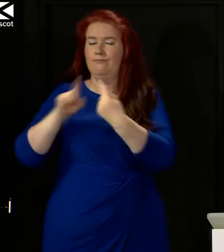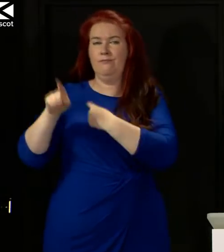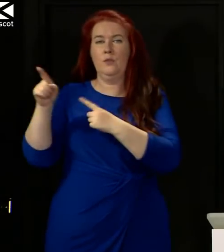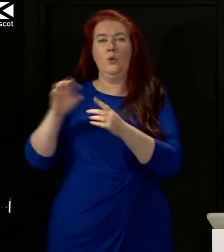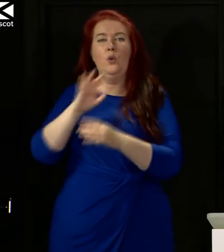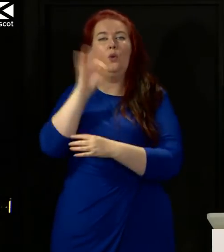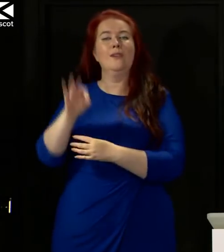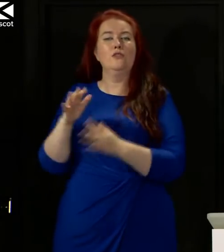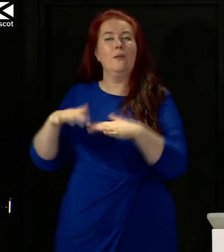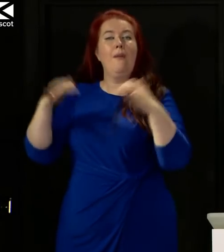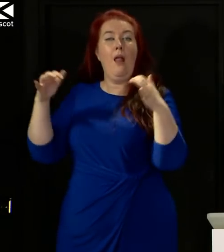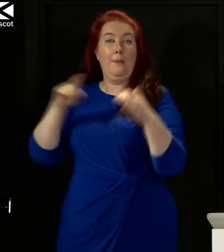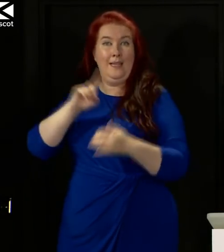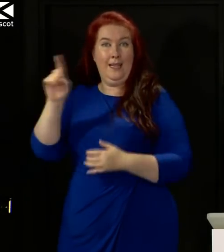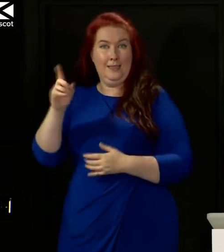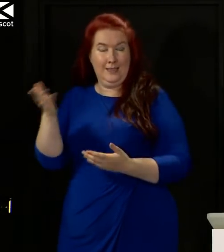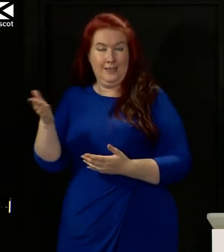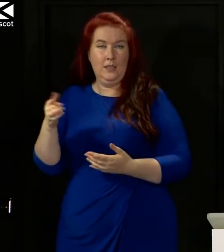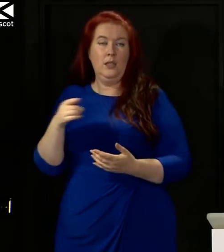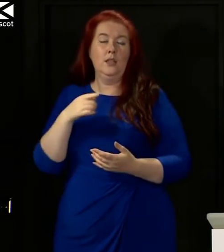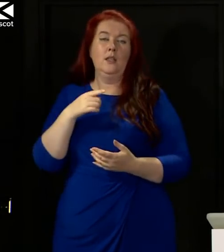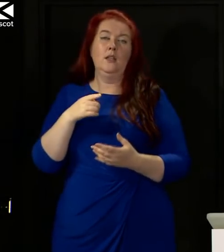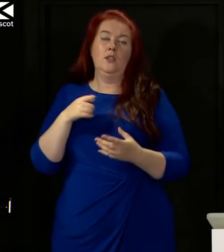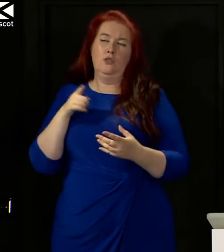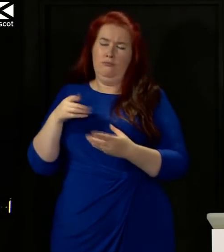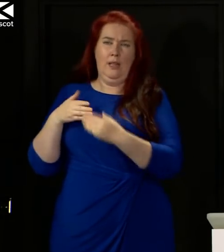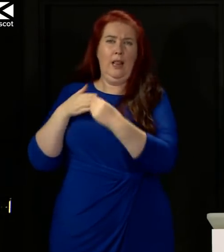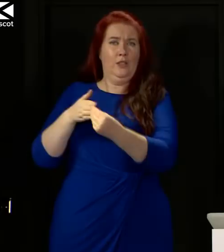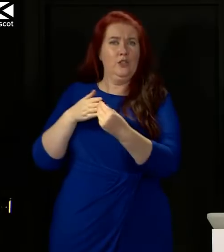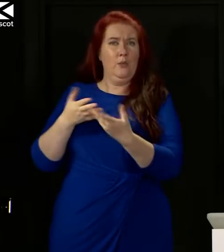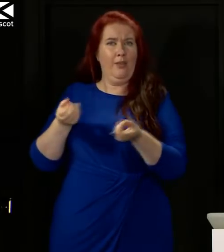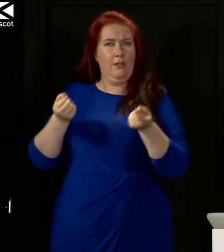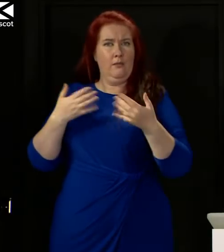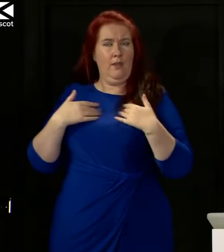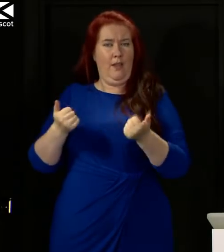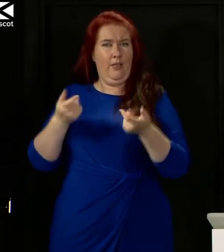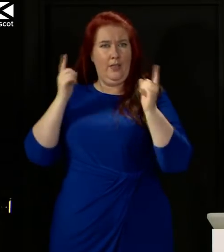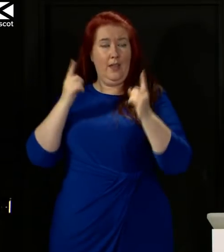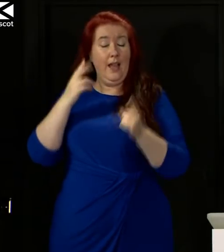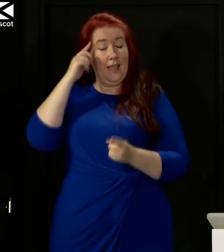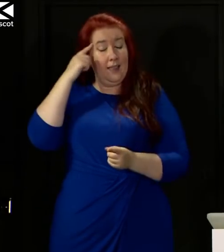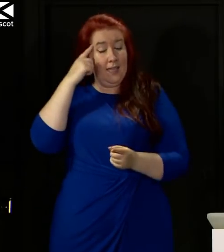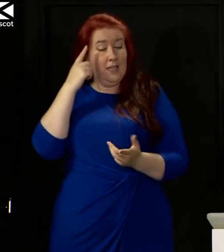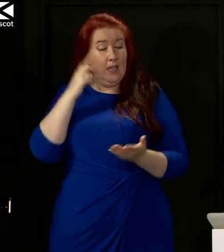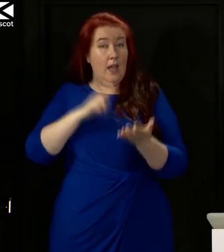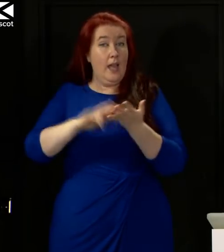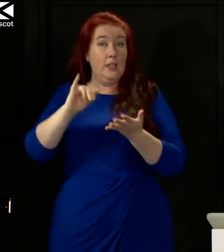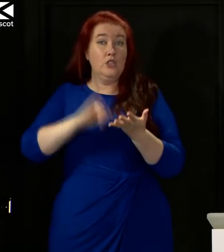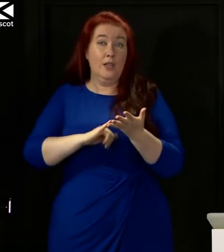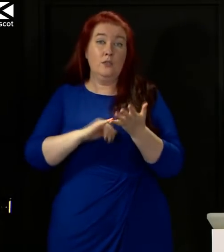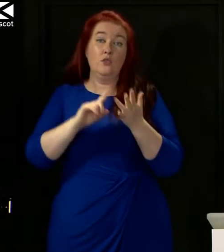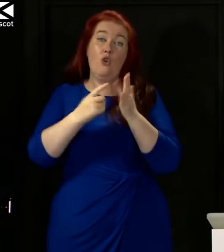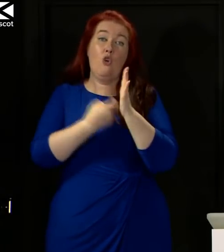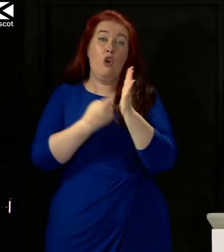obviously is in the leadership position around that. I think NHS Orkney has coped well during